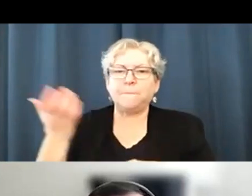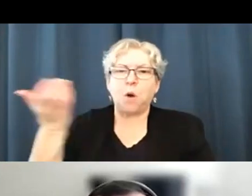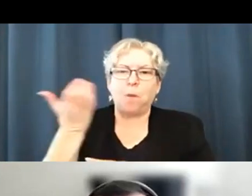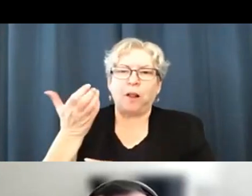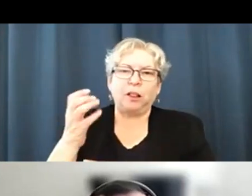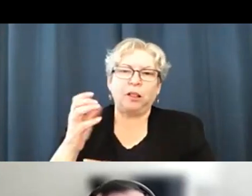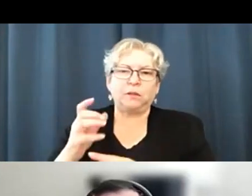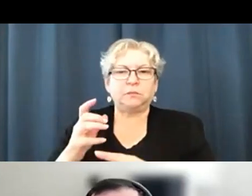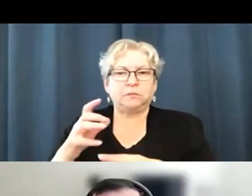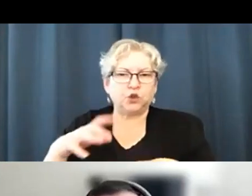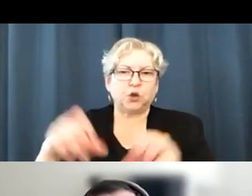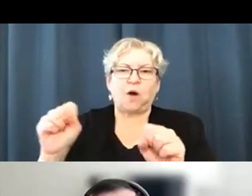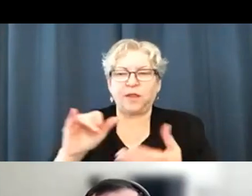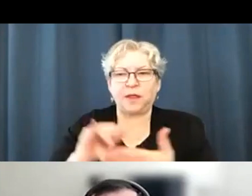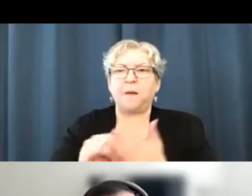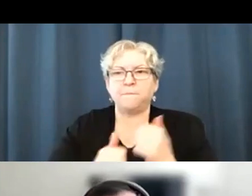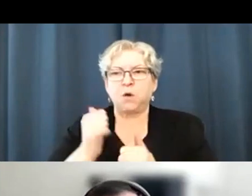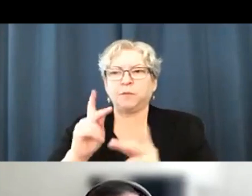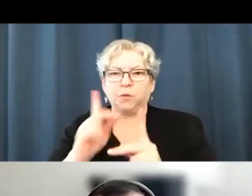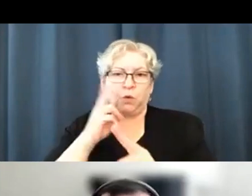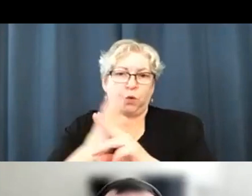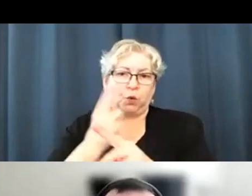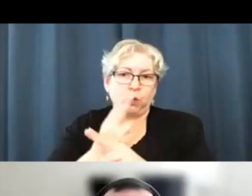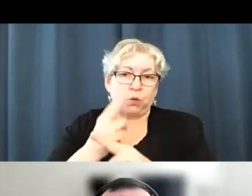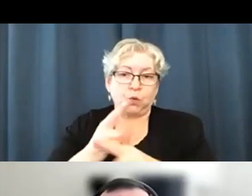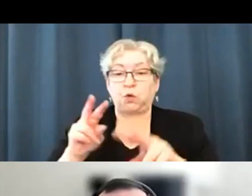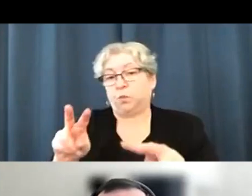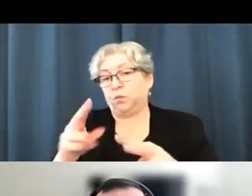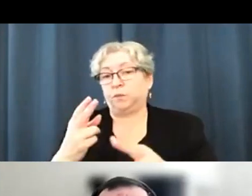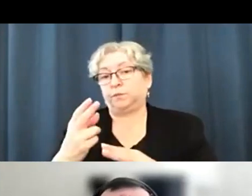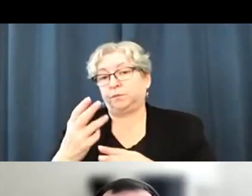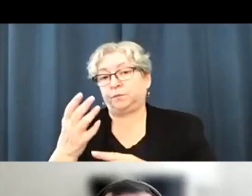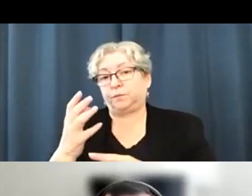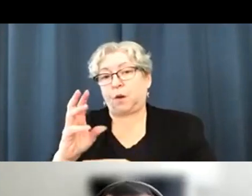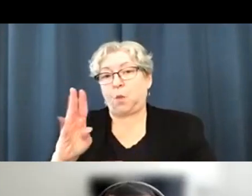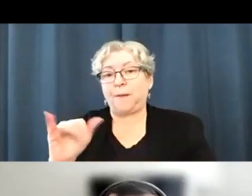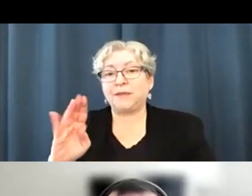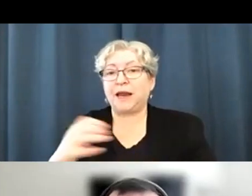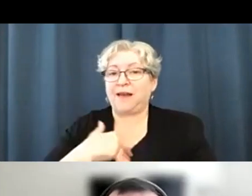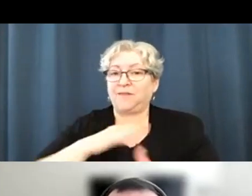and there's the way most people consume websites these days. So, having a desktop website that looks great,